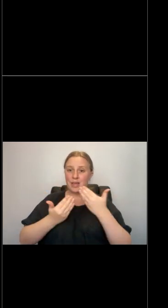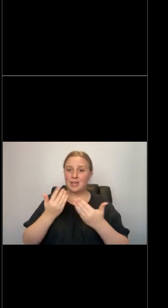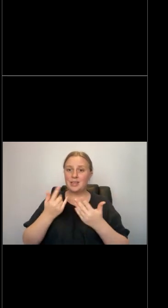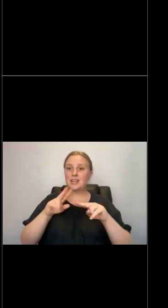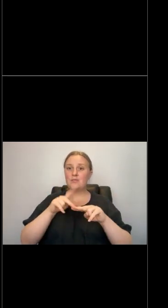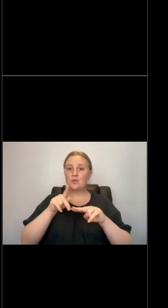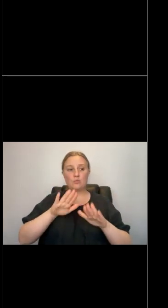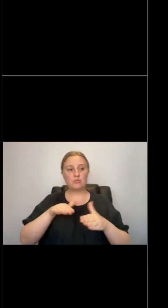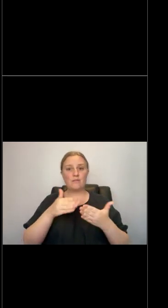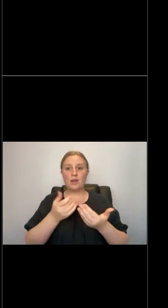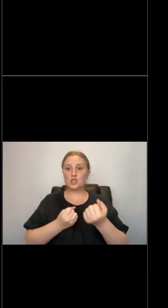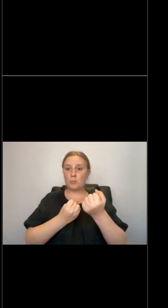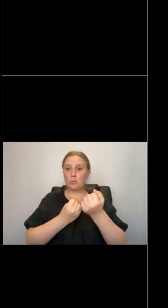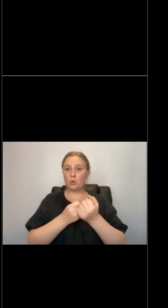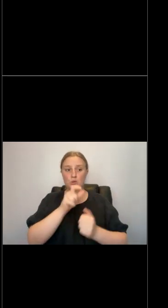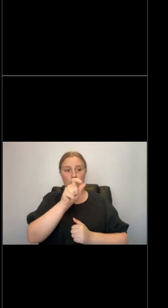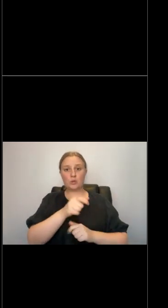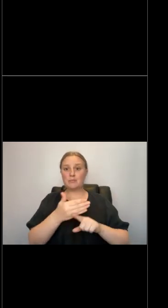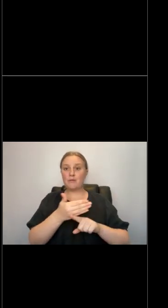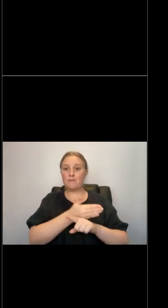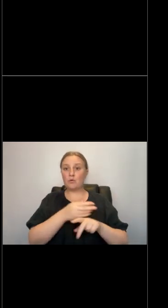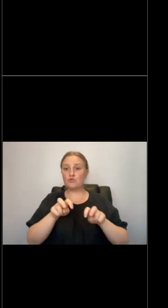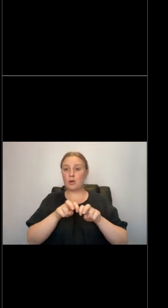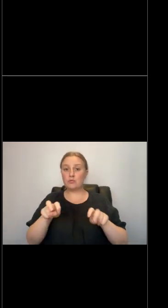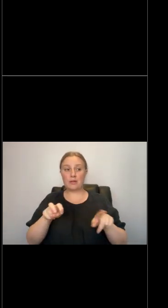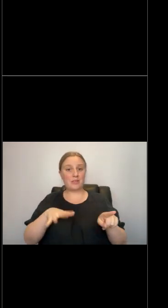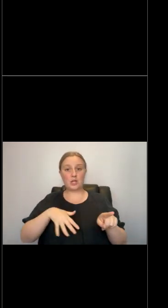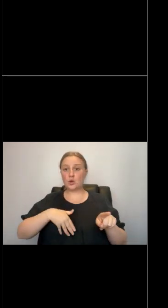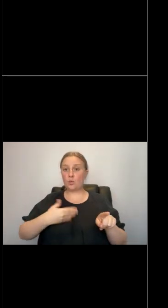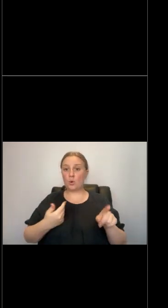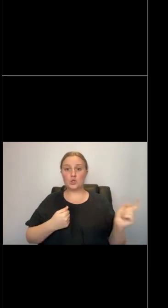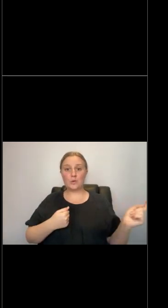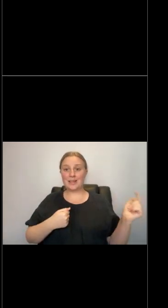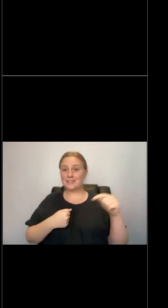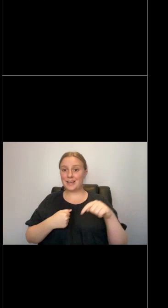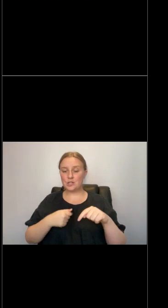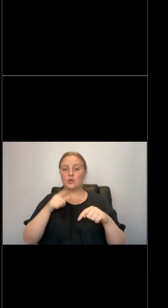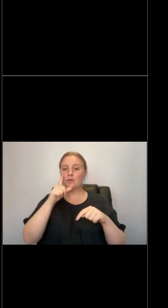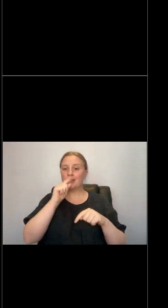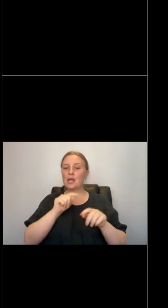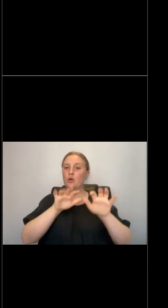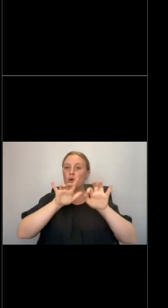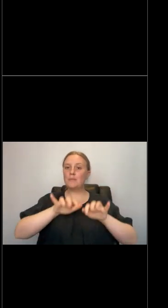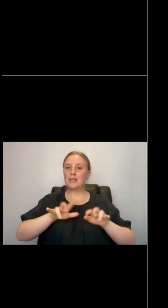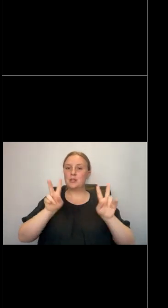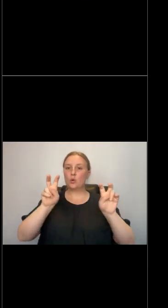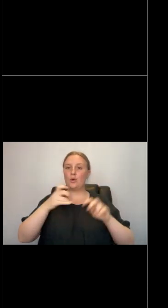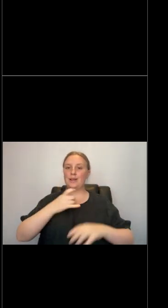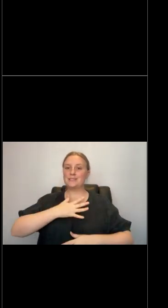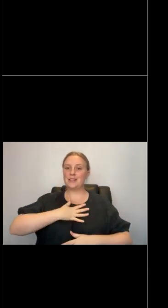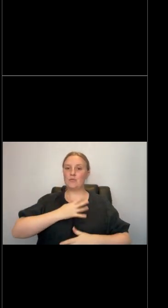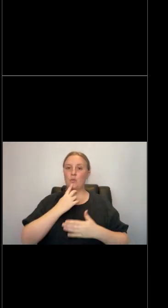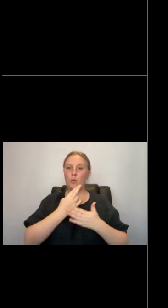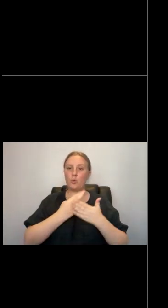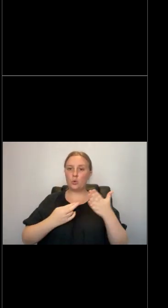doesn't want to attend, is complete a self report, there is a blank form attached to